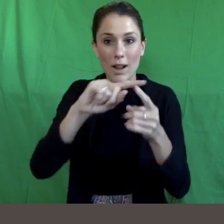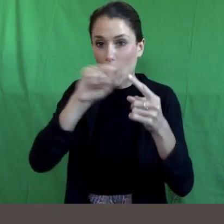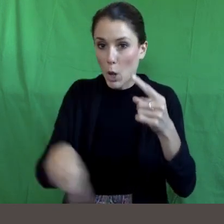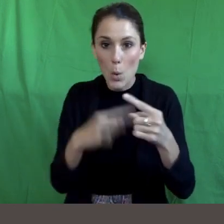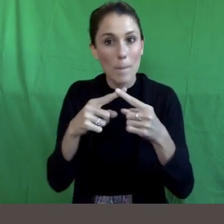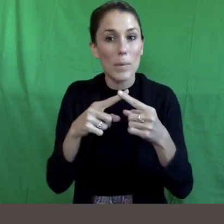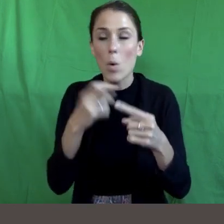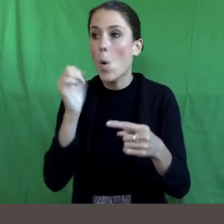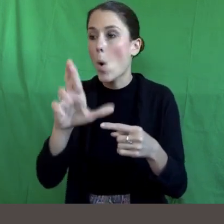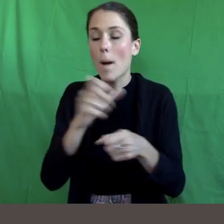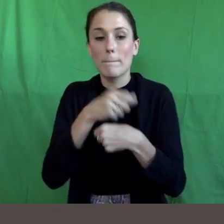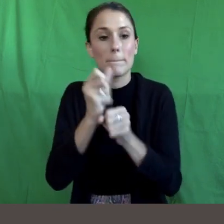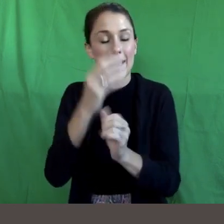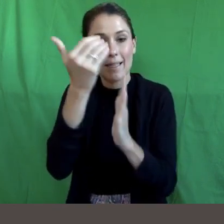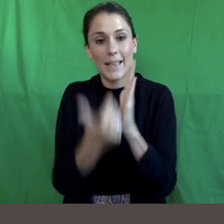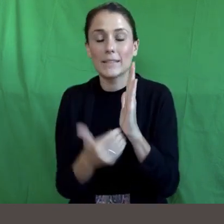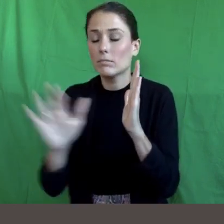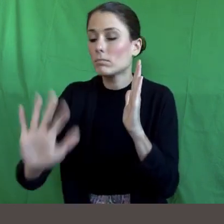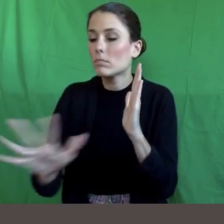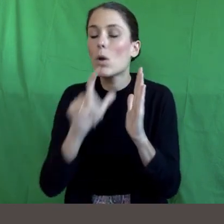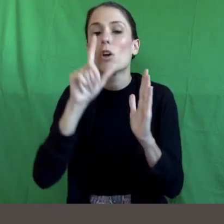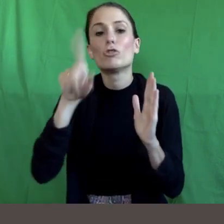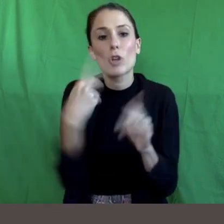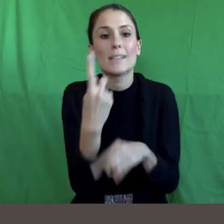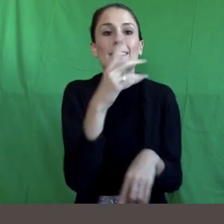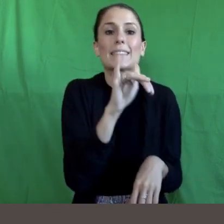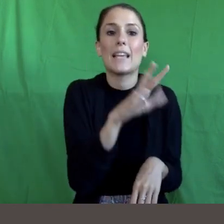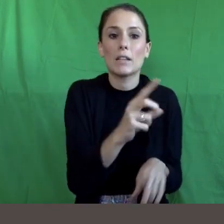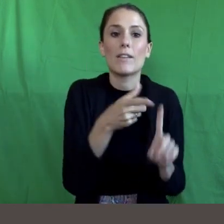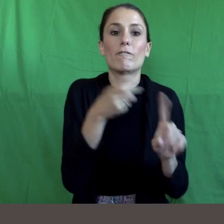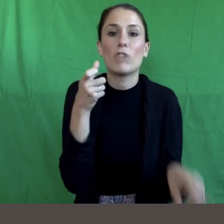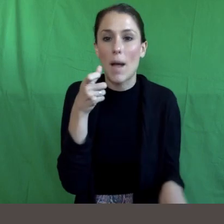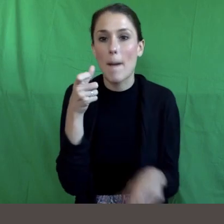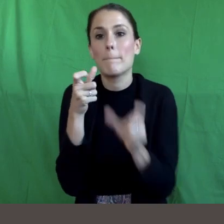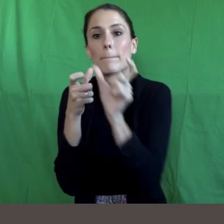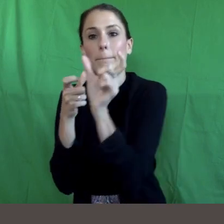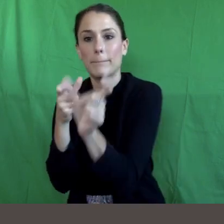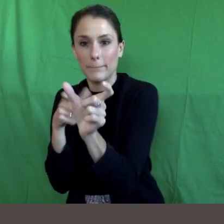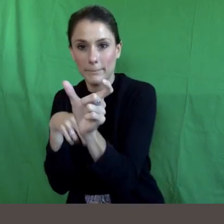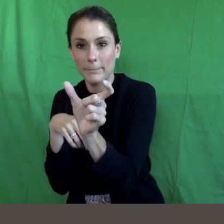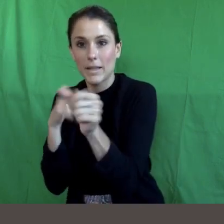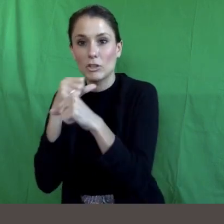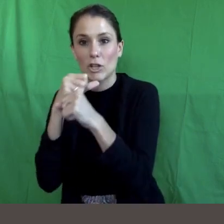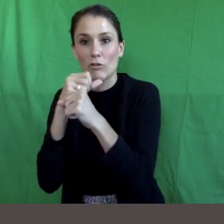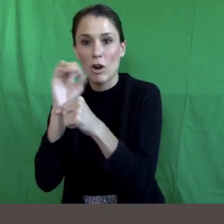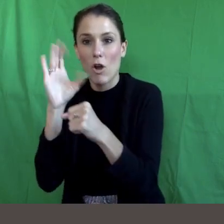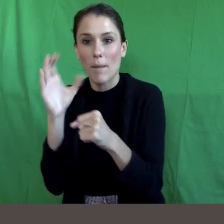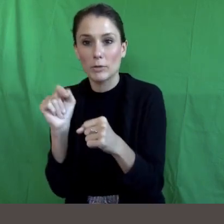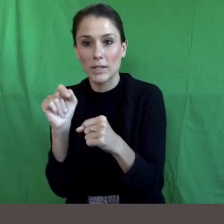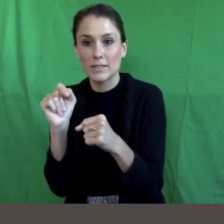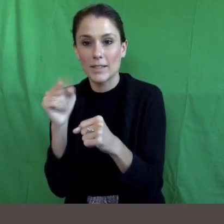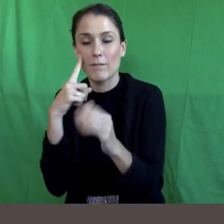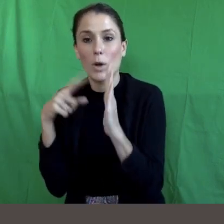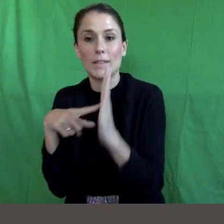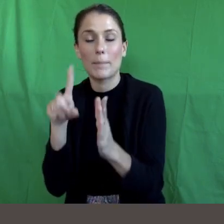You don't have to turn it to a list. You don't have to do any of that. You can just use yield from and then just pass the generator object.